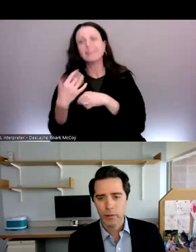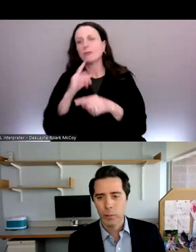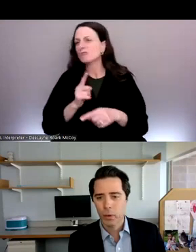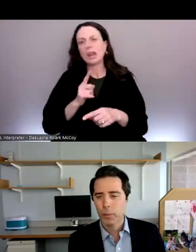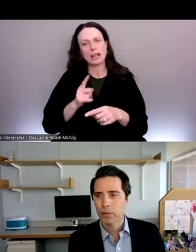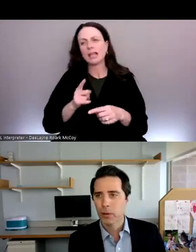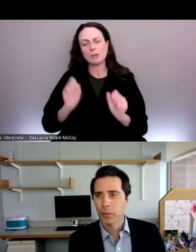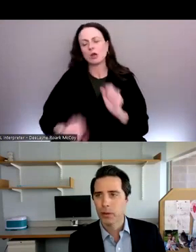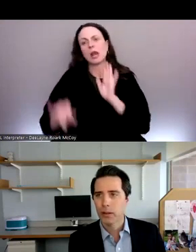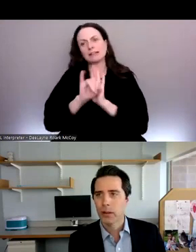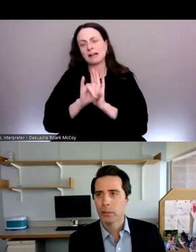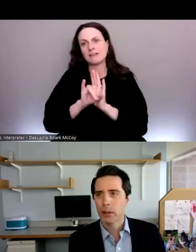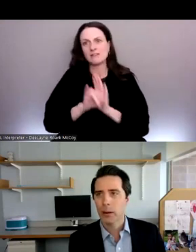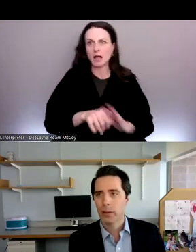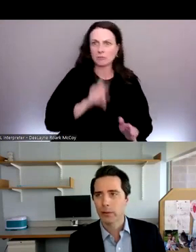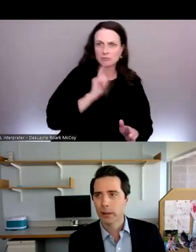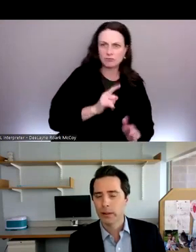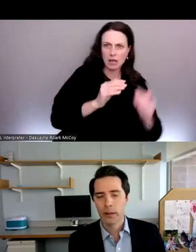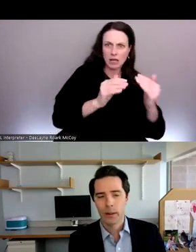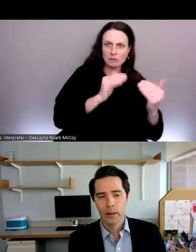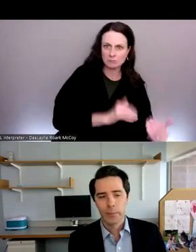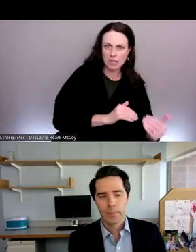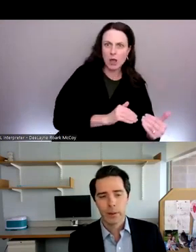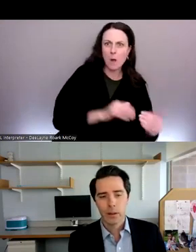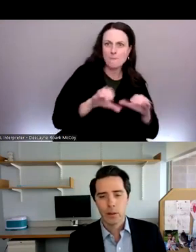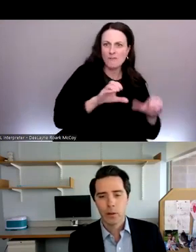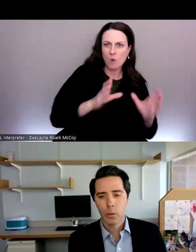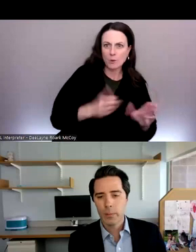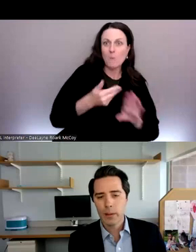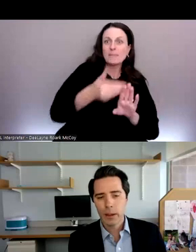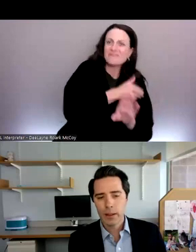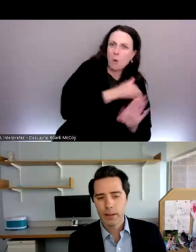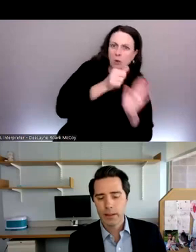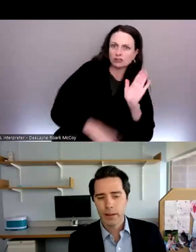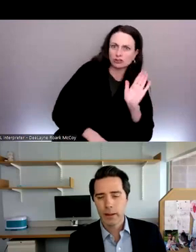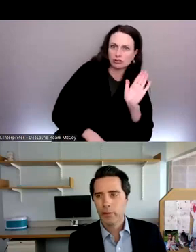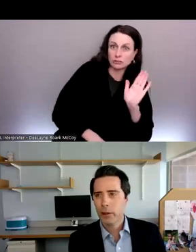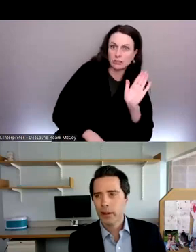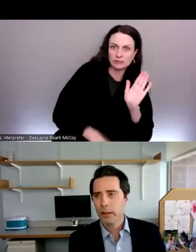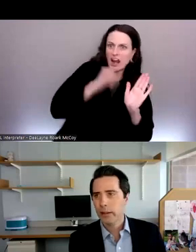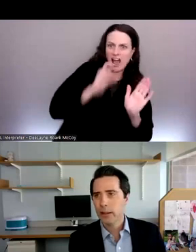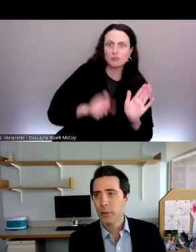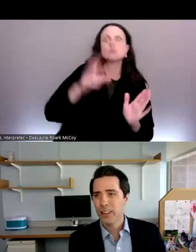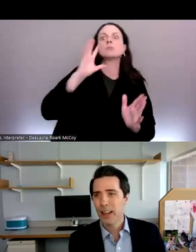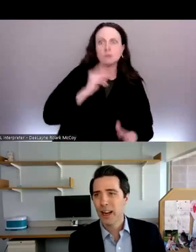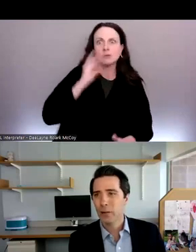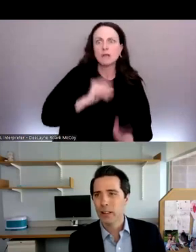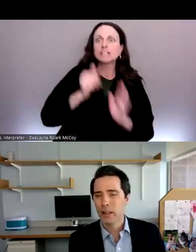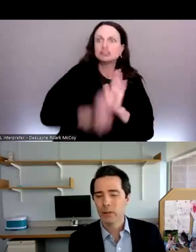of poor performers pre-operatively so what I mean by this is that if we